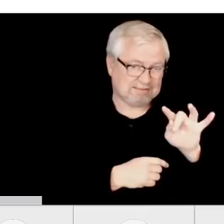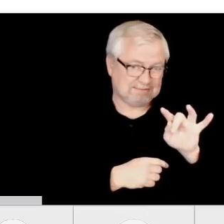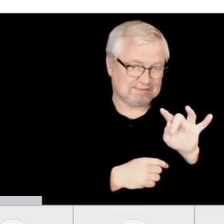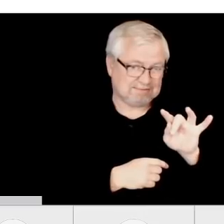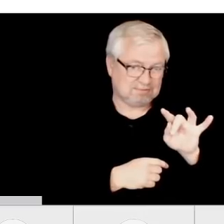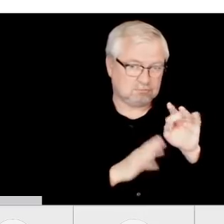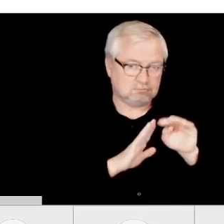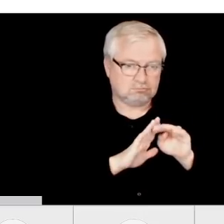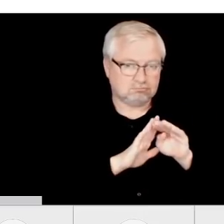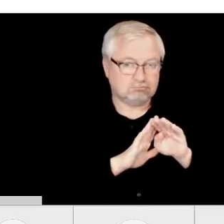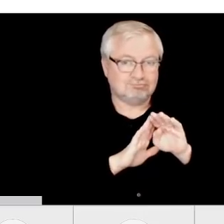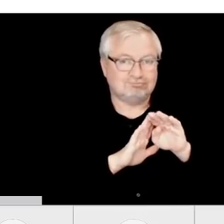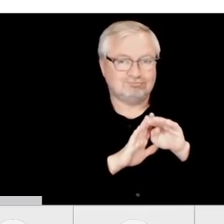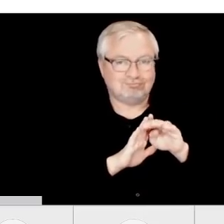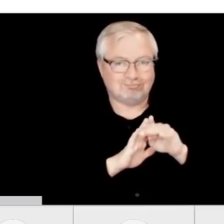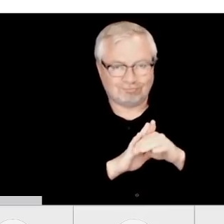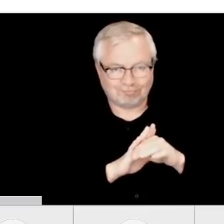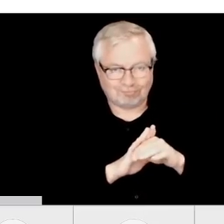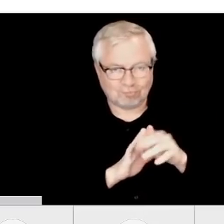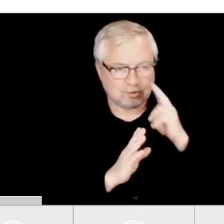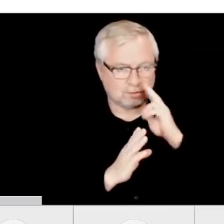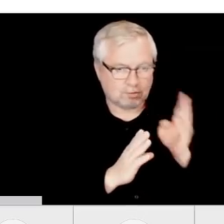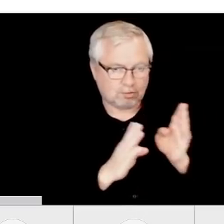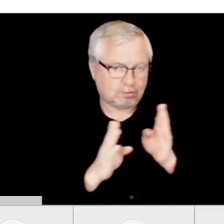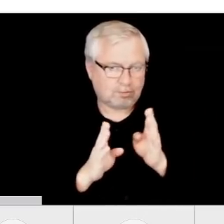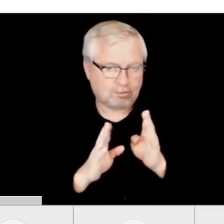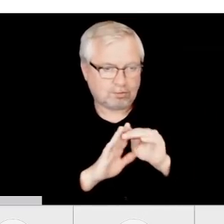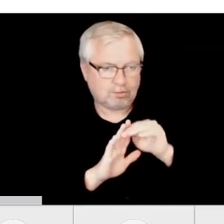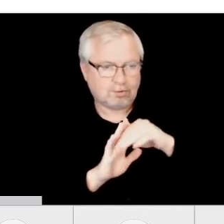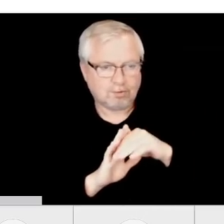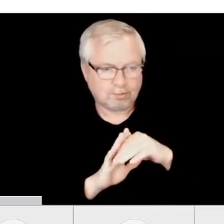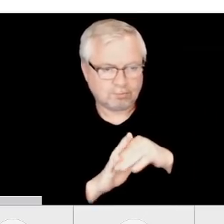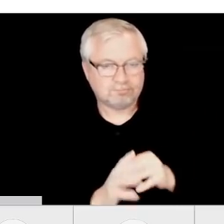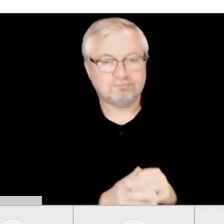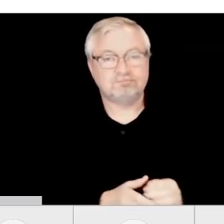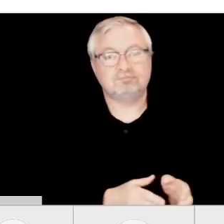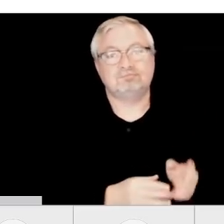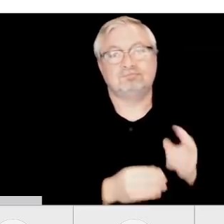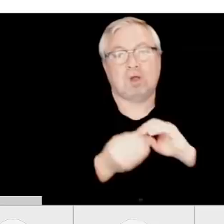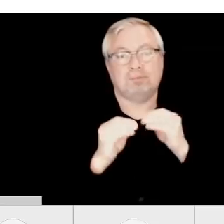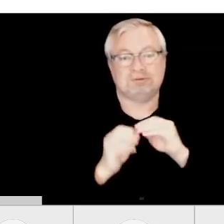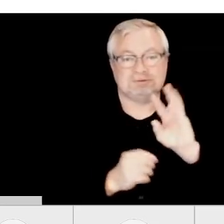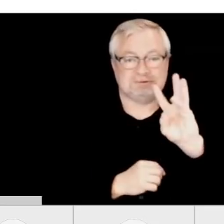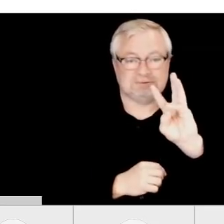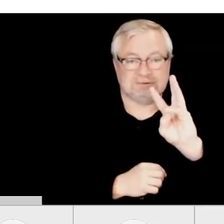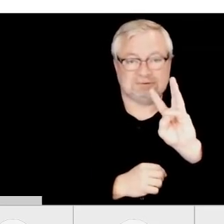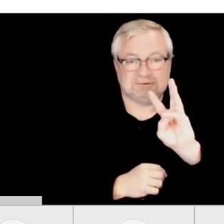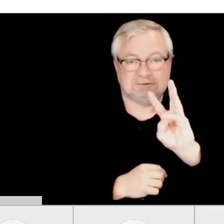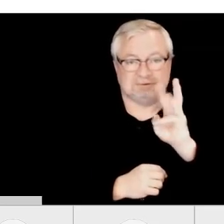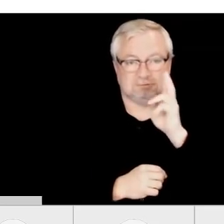Buying time as I said, Scenario 6 would continue this trend.